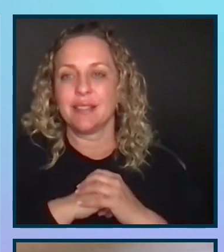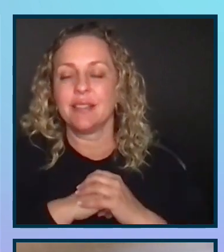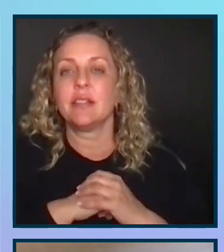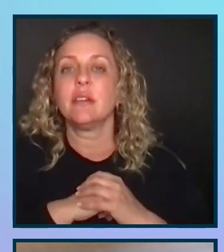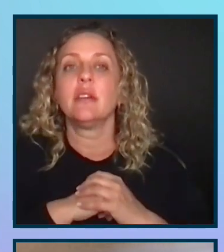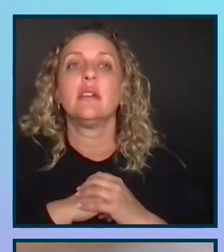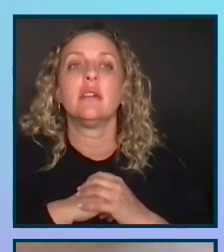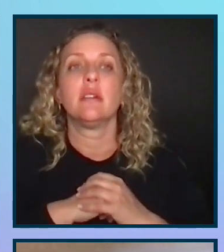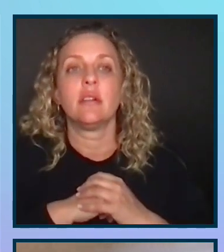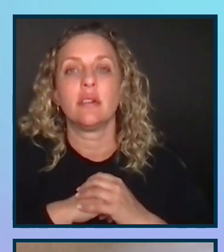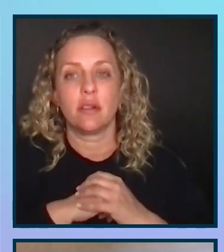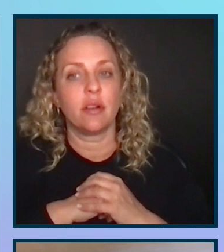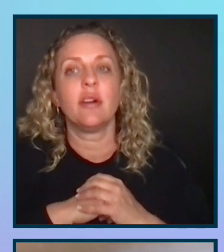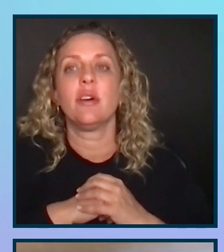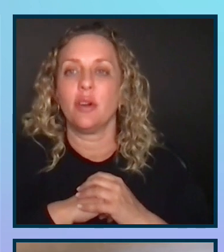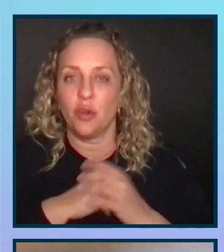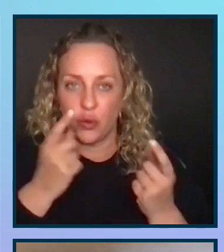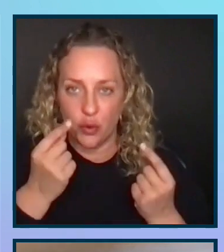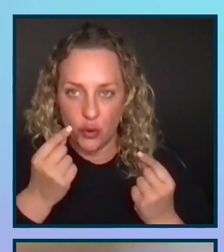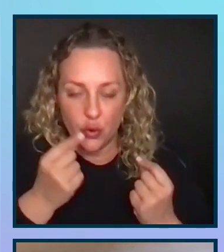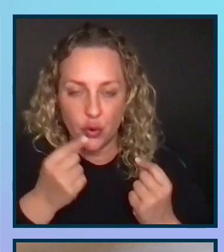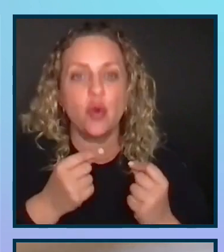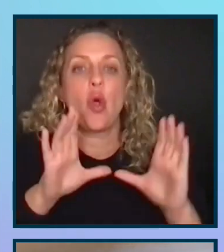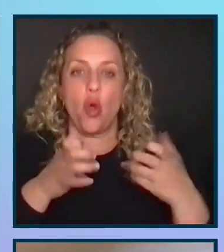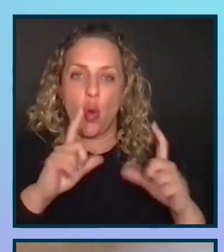The course goals were to provide our grad students